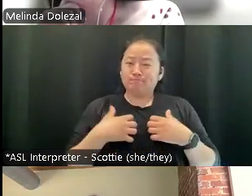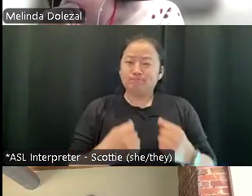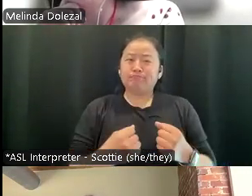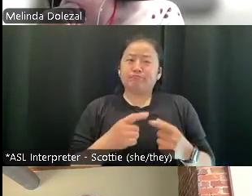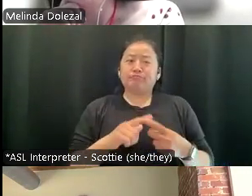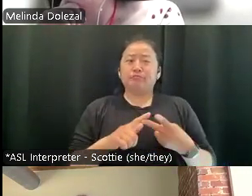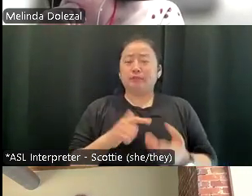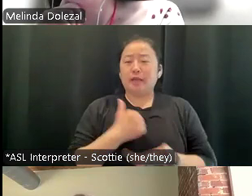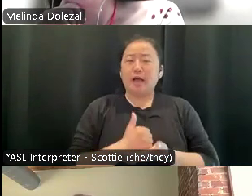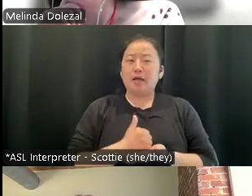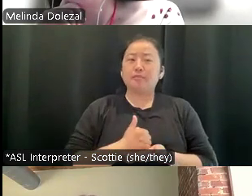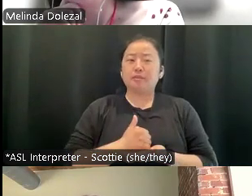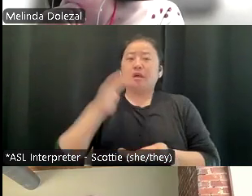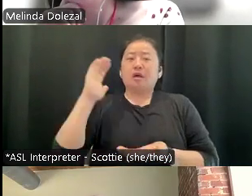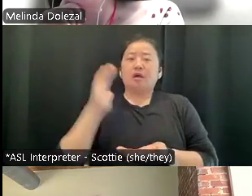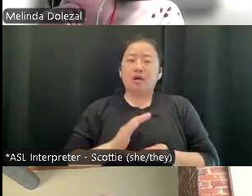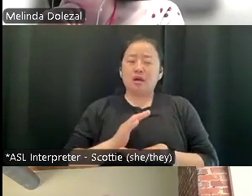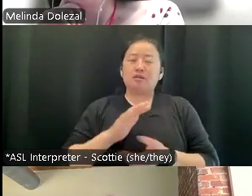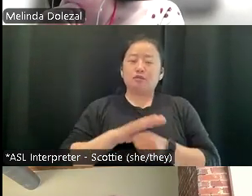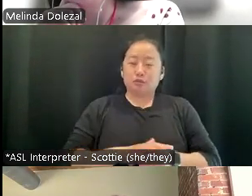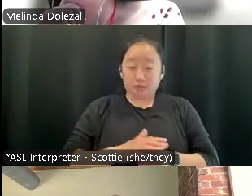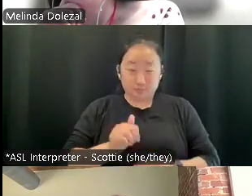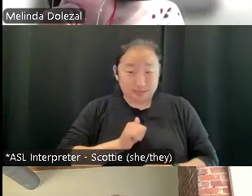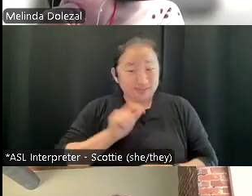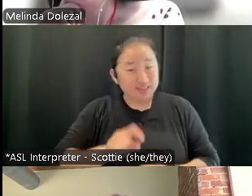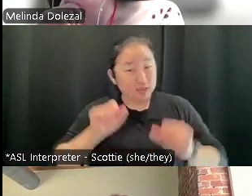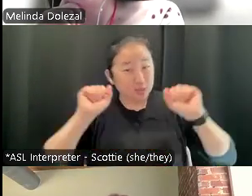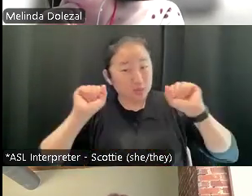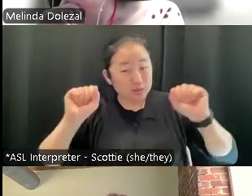I don't know about you guys, but I need to work out, I need to take that walk at the end of the